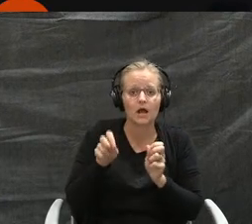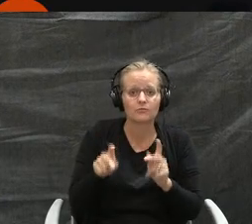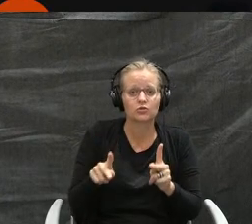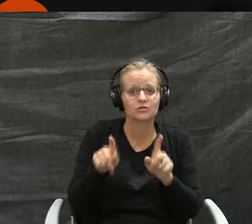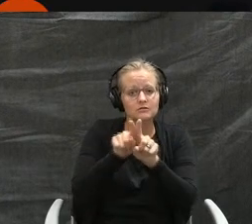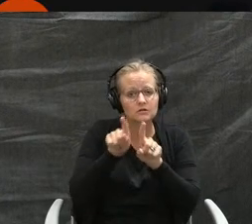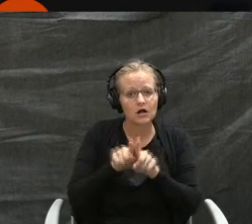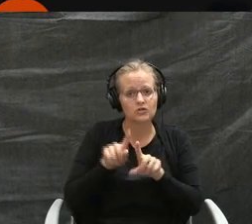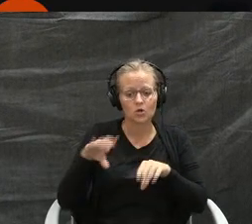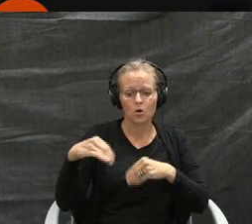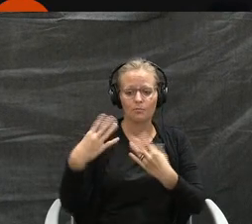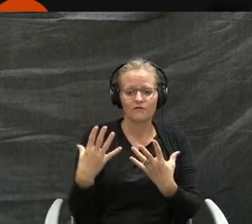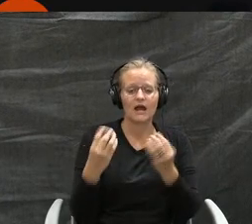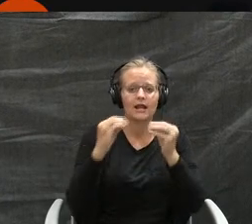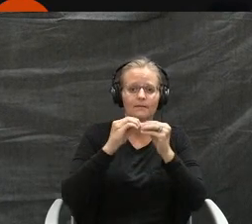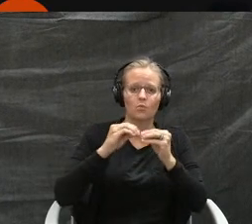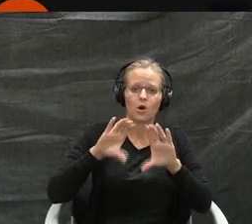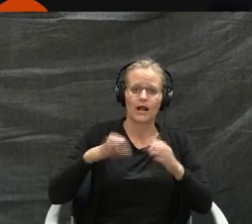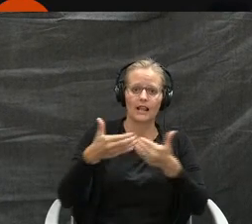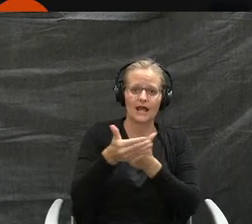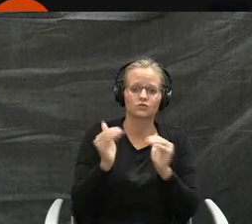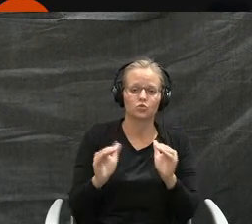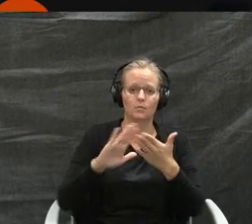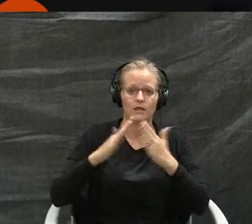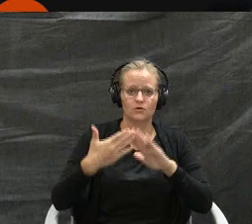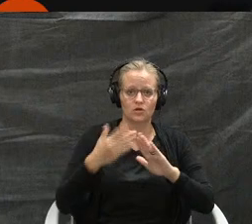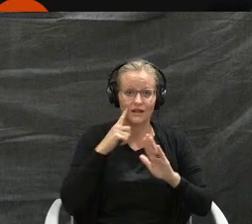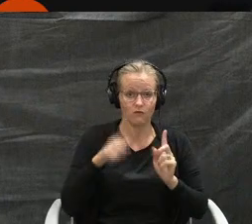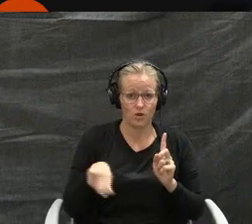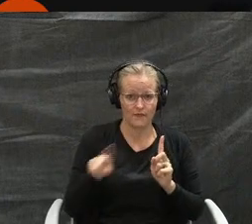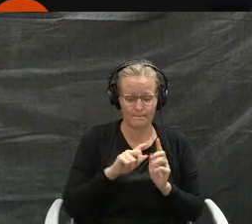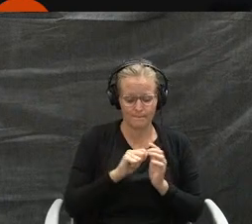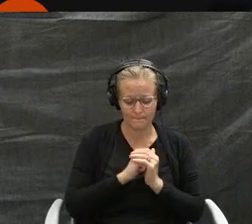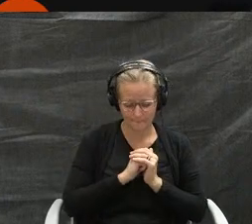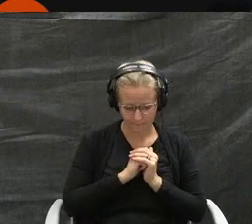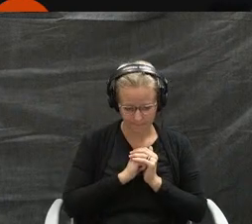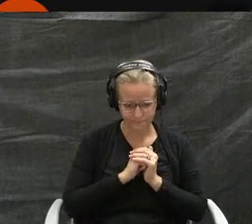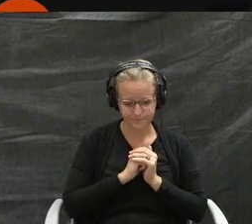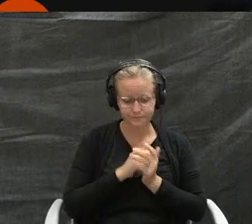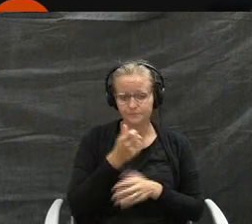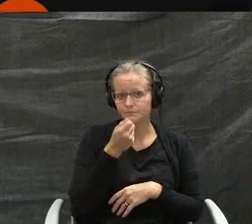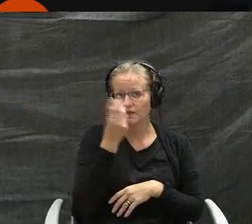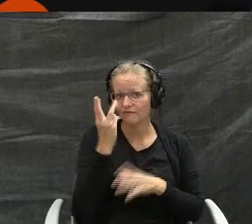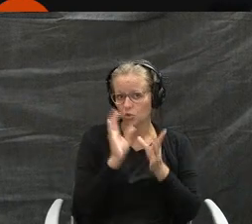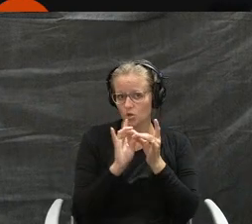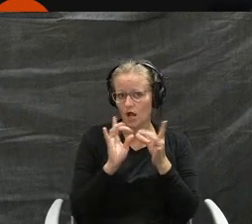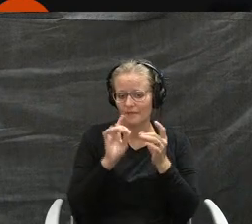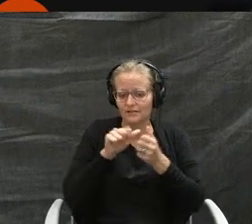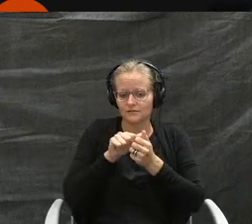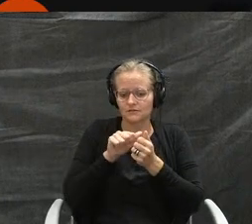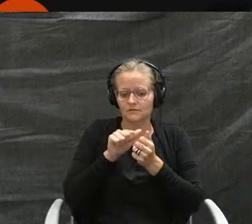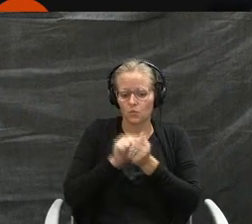being able to really develop that classroom community. Couple of comments about inversion. We know that we want